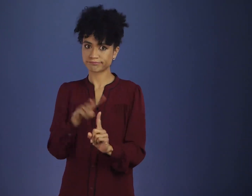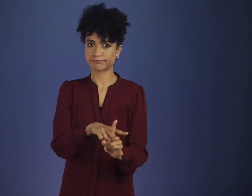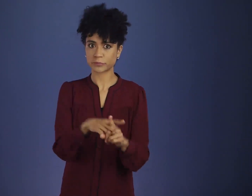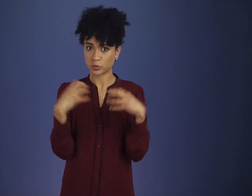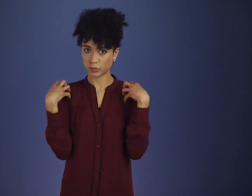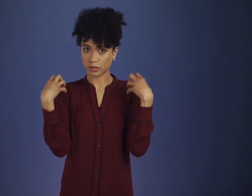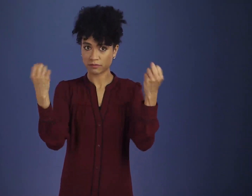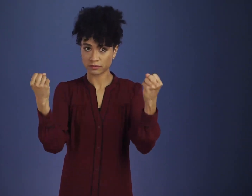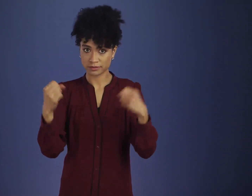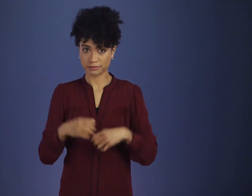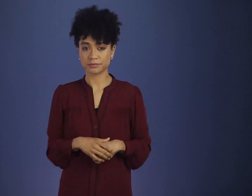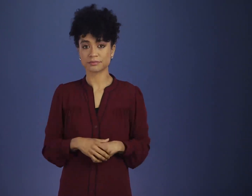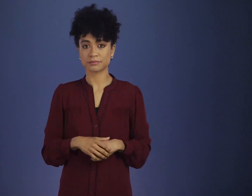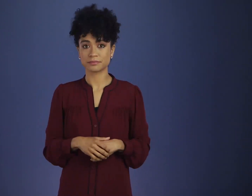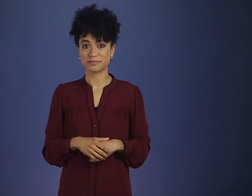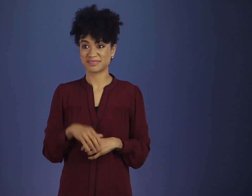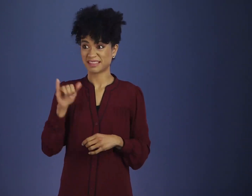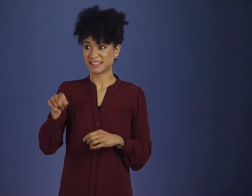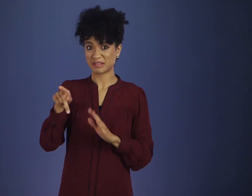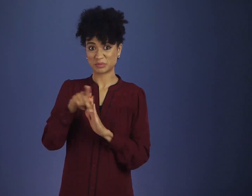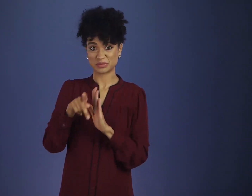and by which their Society functions.